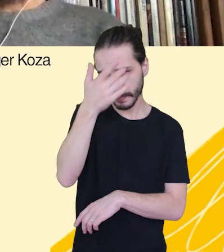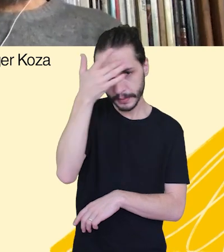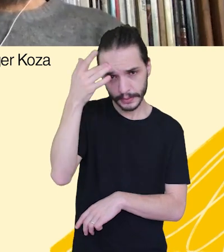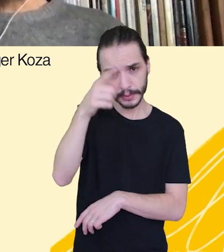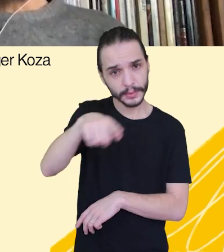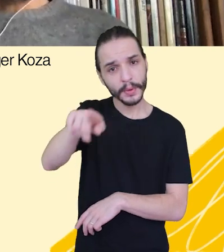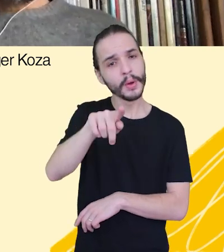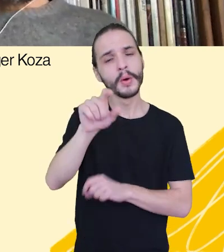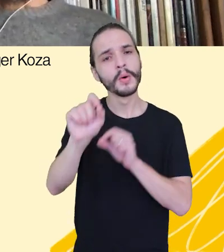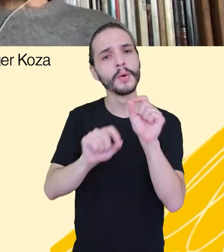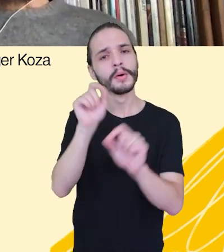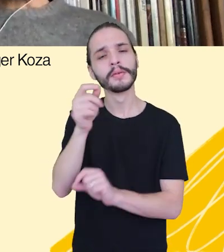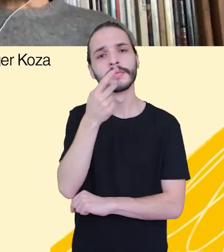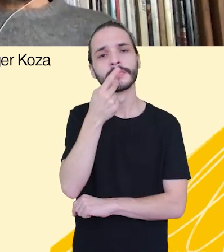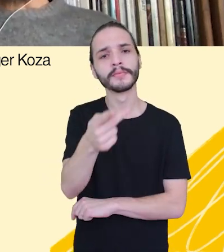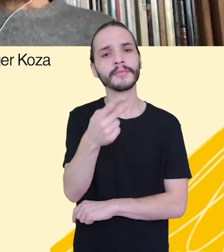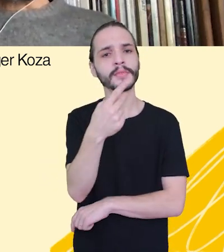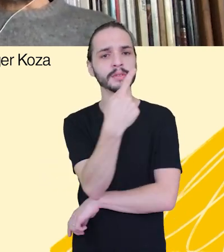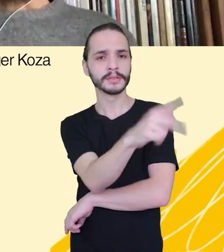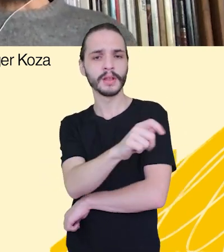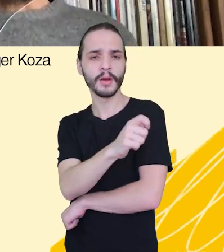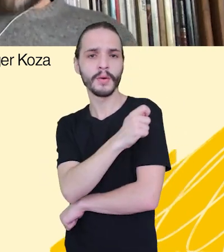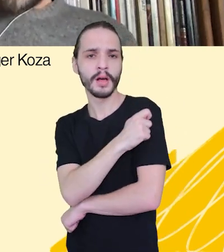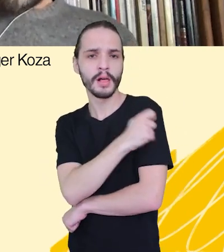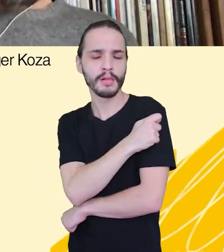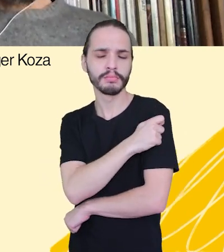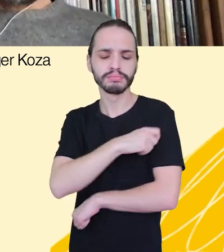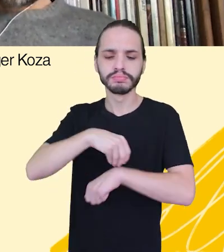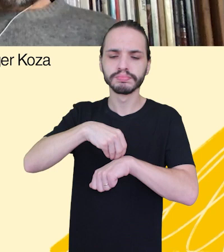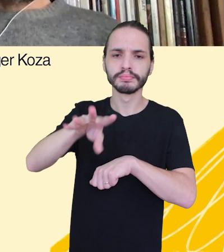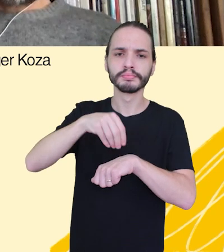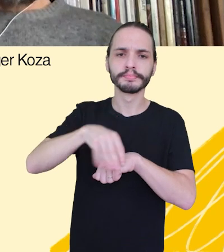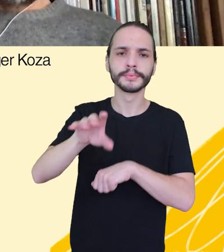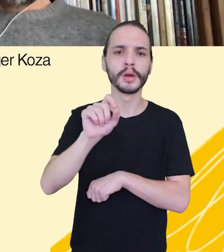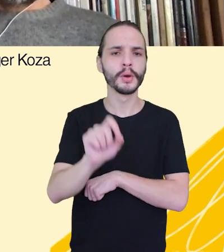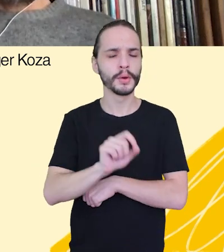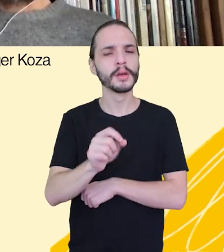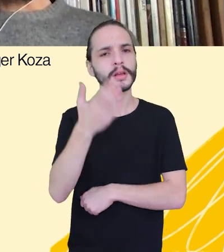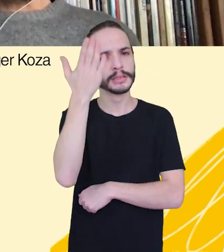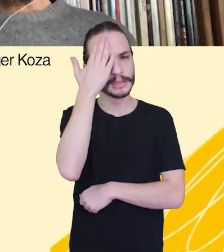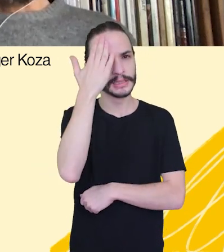Because I know, as much as I understand, in knowing so well Helena Wittmann